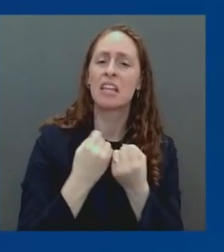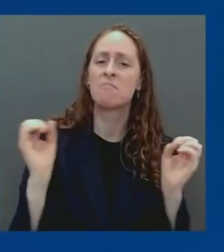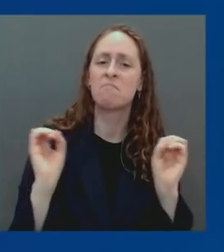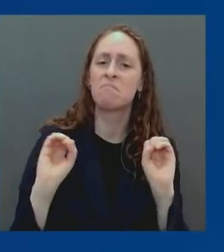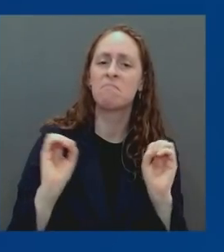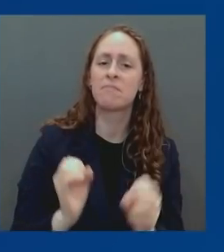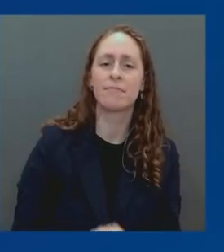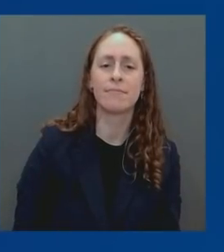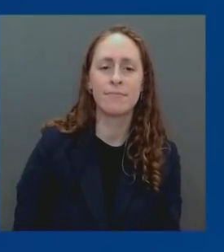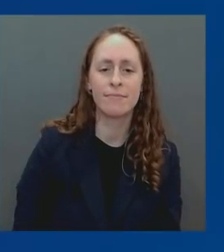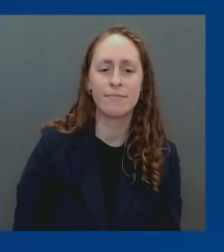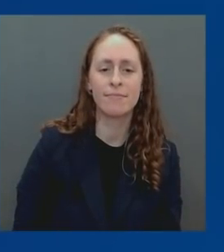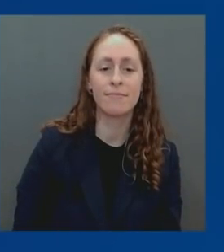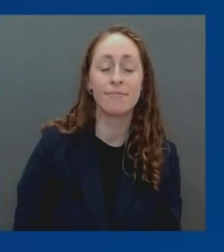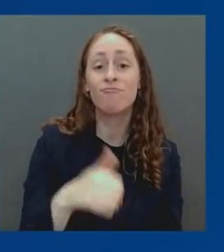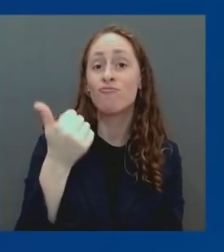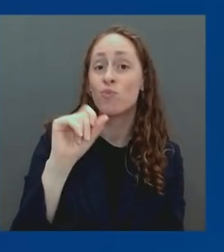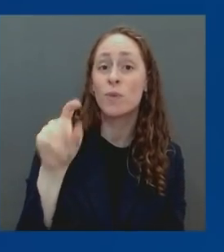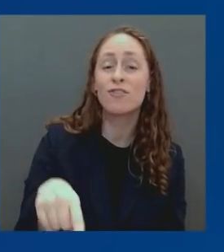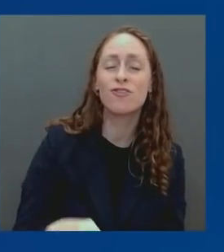Moderator: Let's go to Zeke with AP.